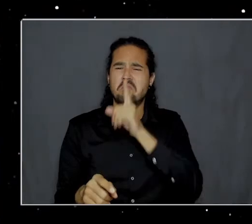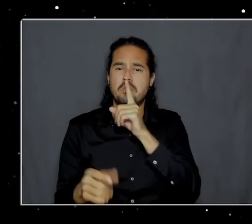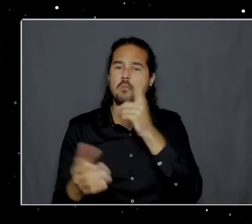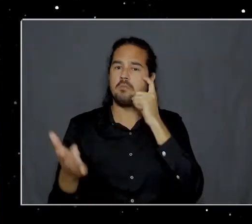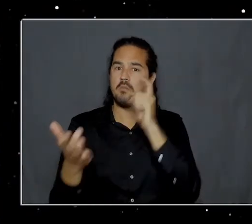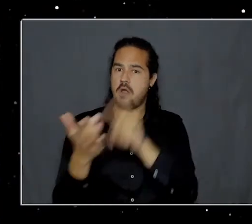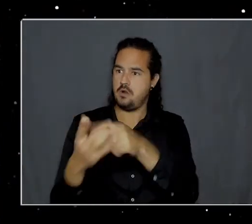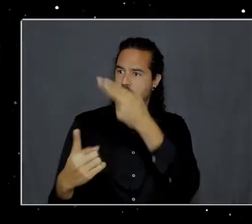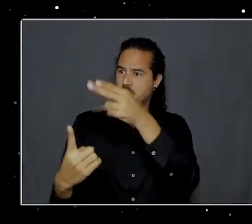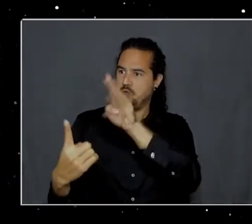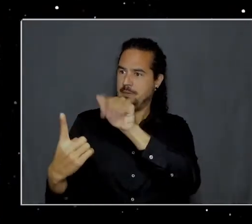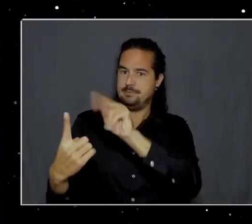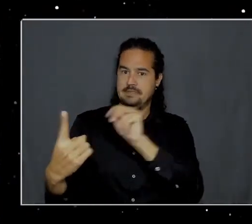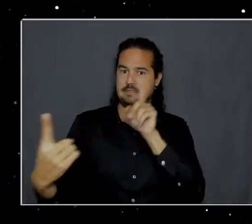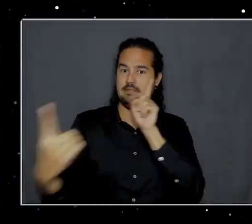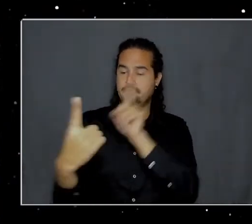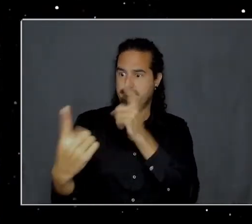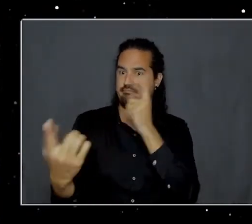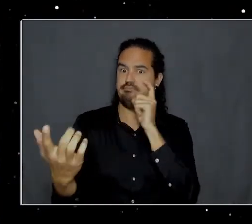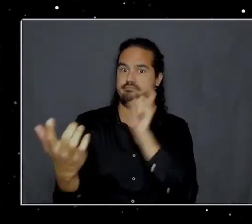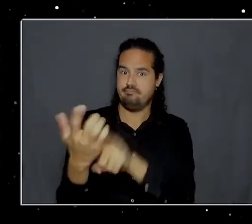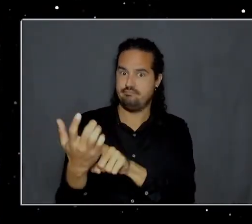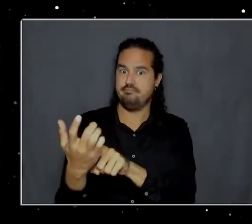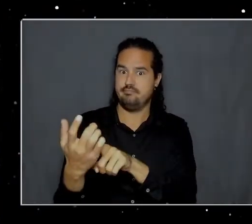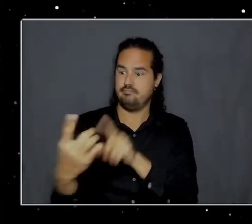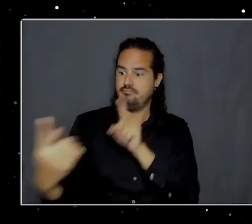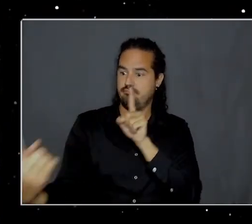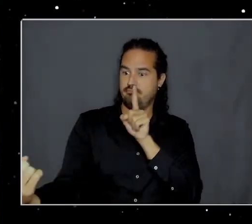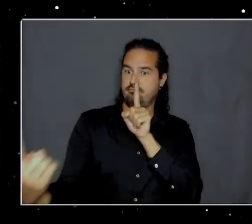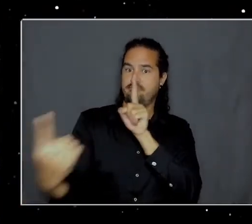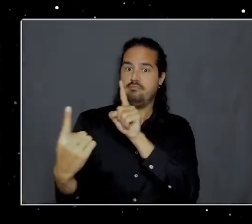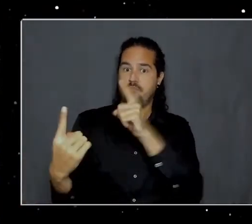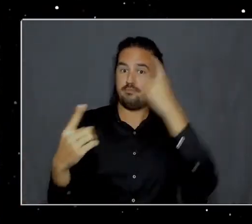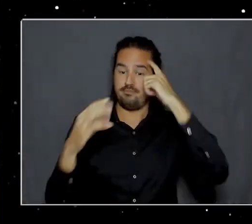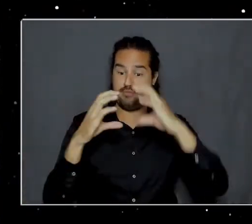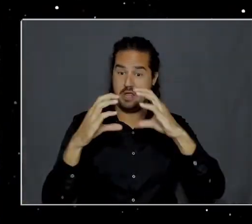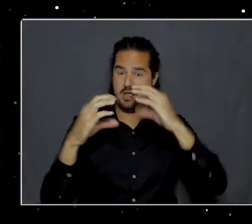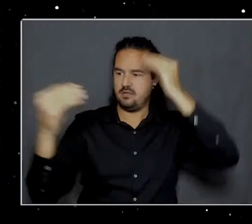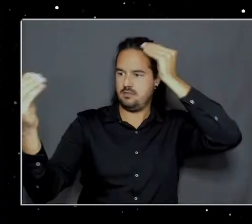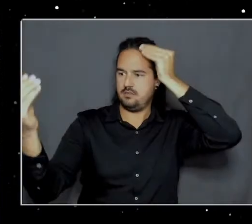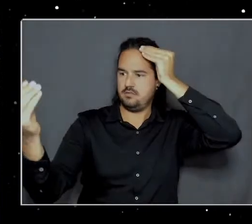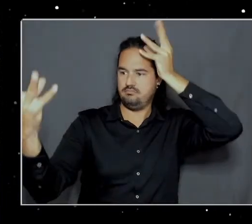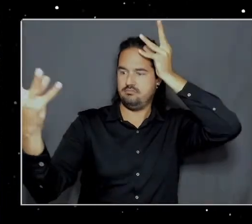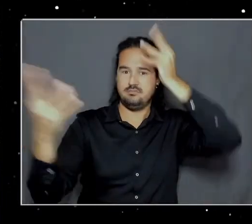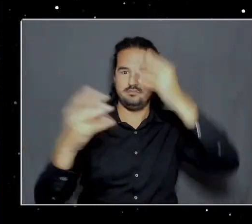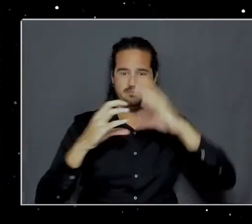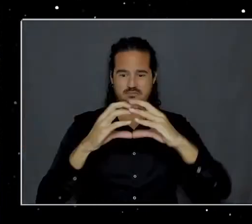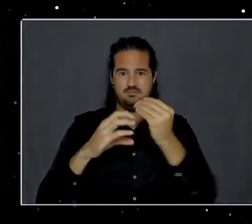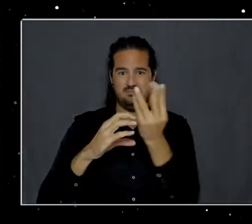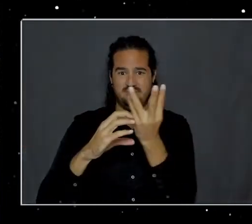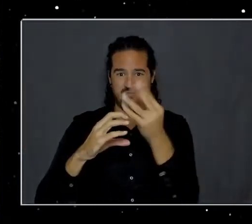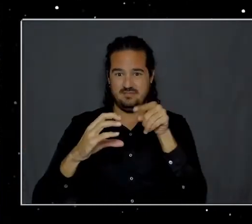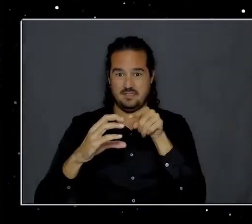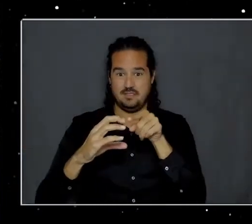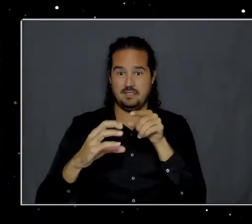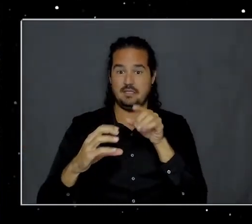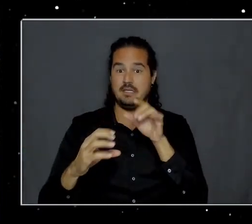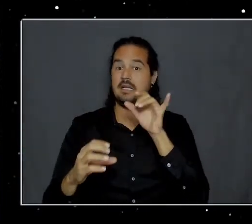HUMAN BEING. SO IT'S A PART OF THE BRAIN THAT LIGHTS UP. WHEN SOMEONE'S DEEPLY OTHERED, THAT PART OF THE BRAIN DOES NOT